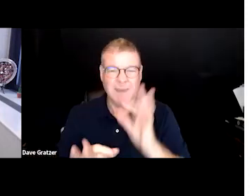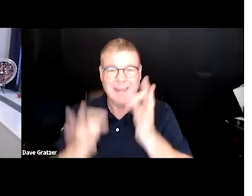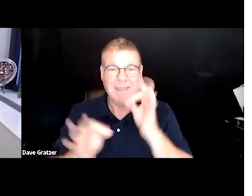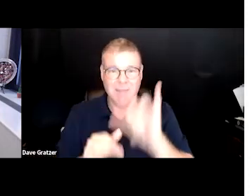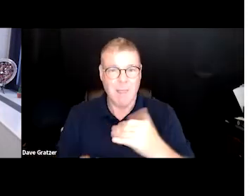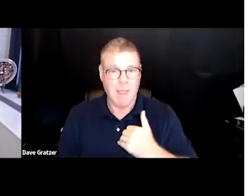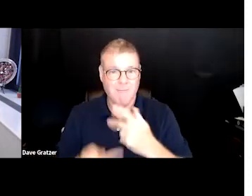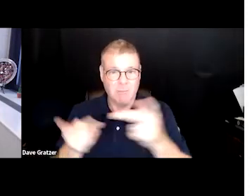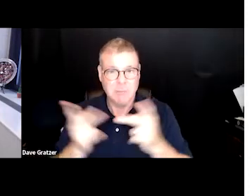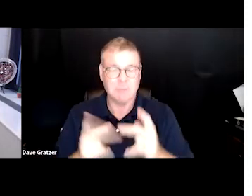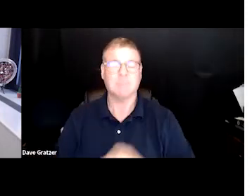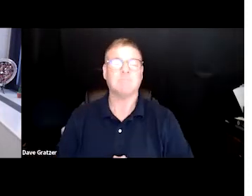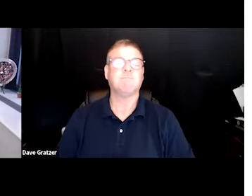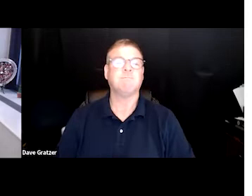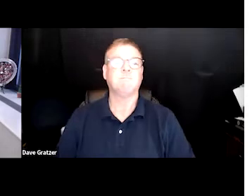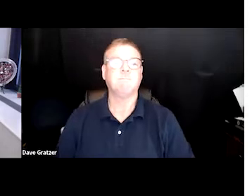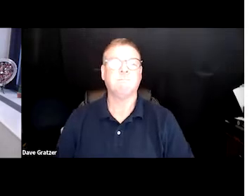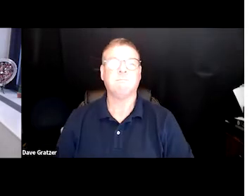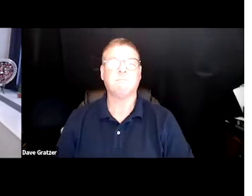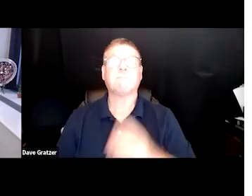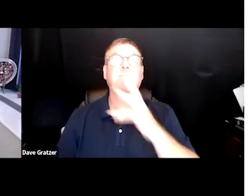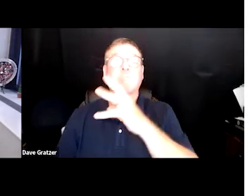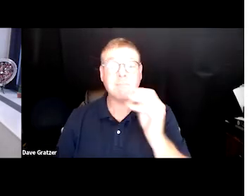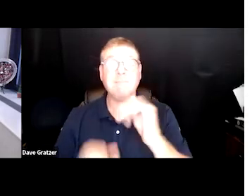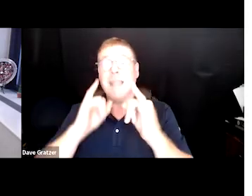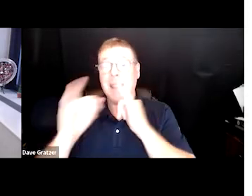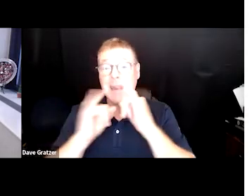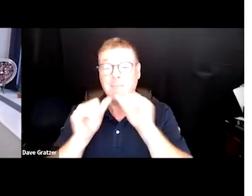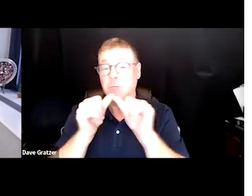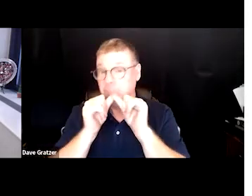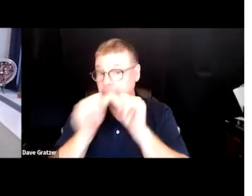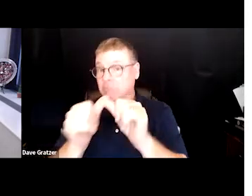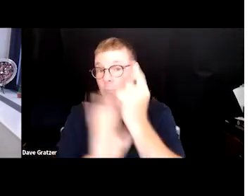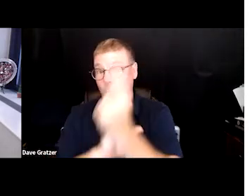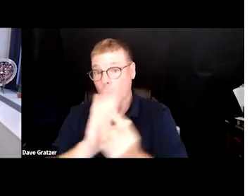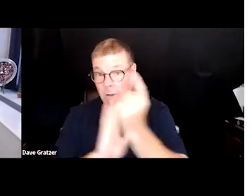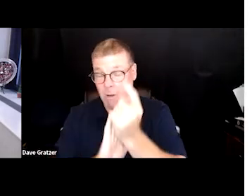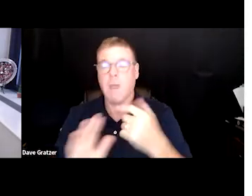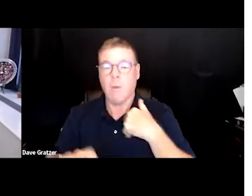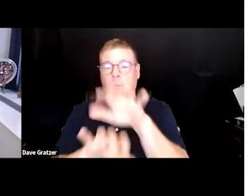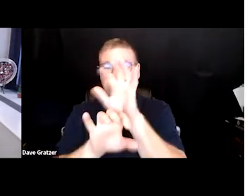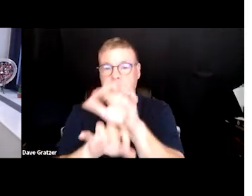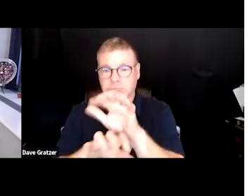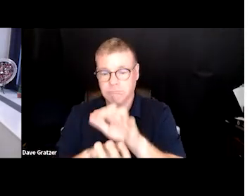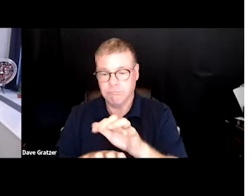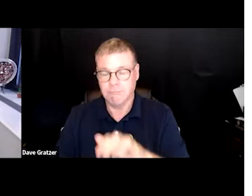for a particular jail that we spoke to. And these interviews lasted about an hour and we transcribed and qualitatively coded them